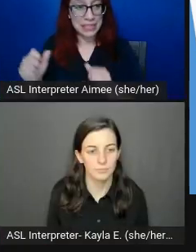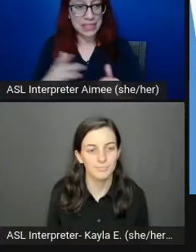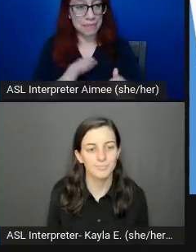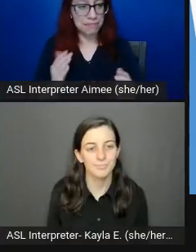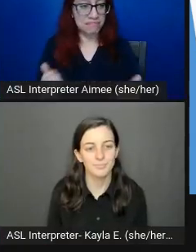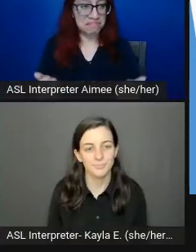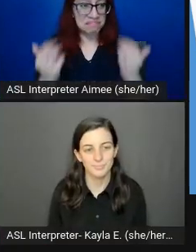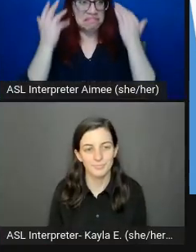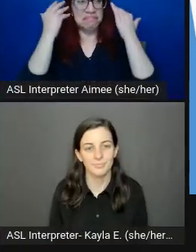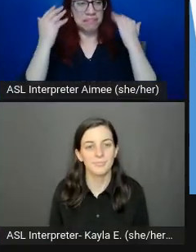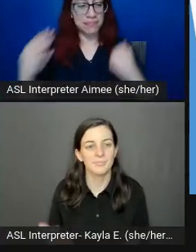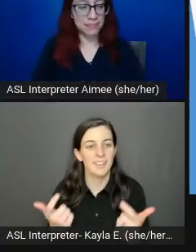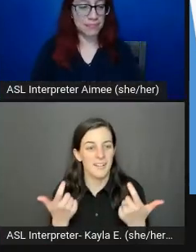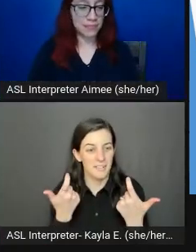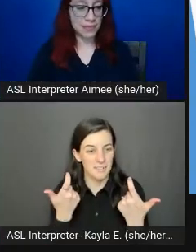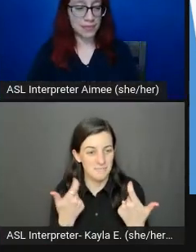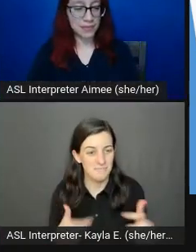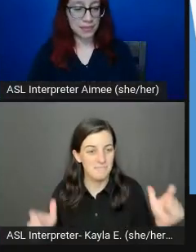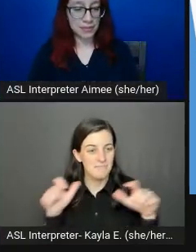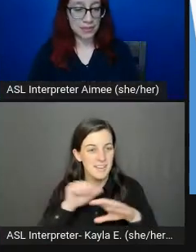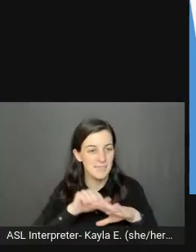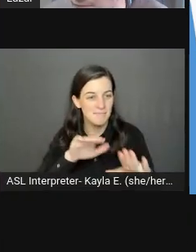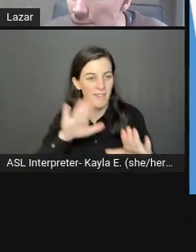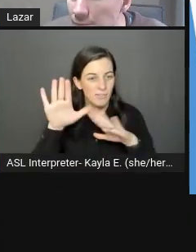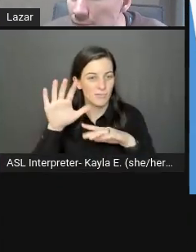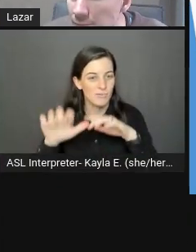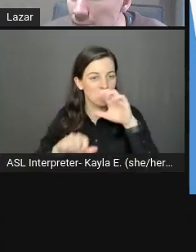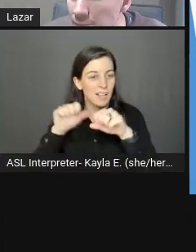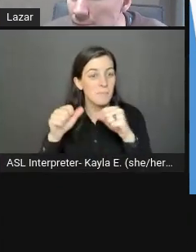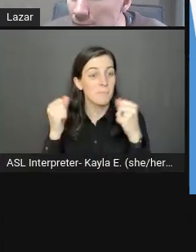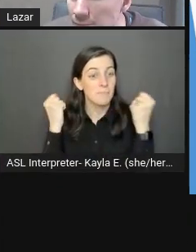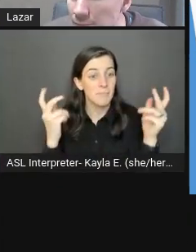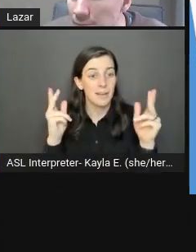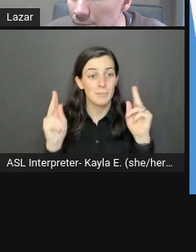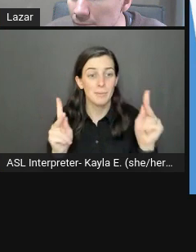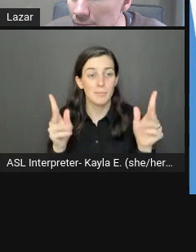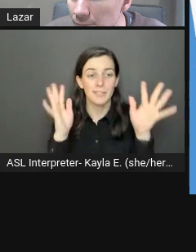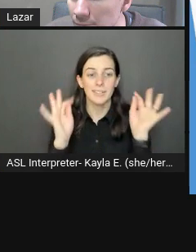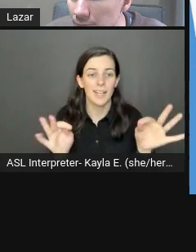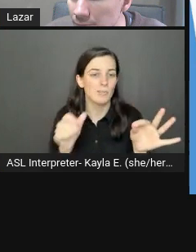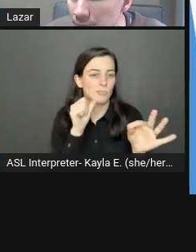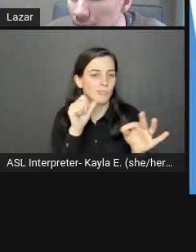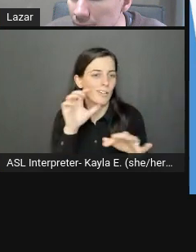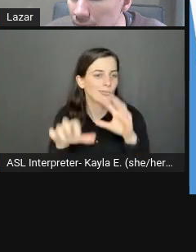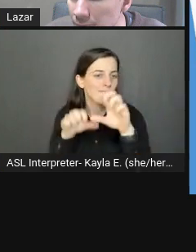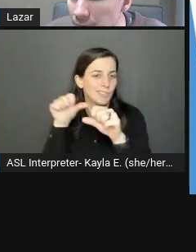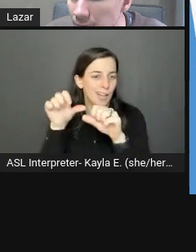Many people choose not to climb, but instead to stick